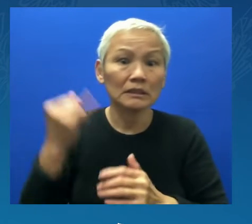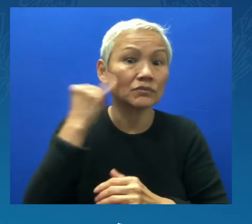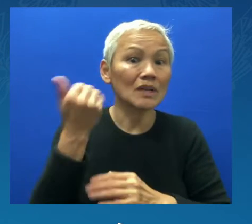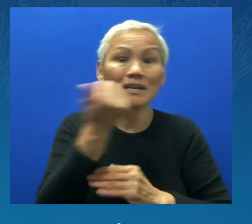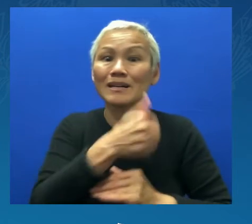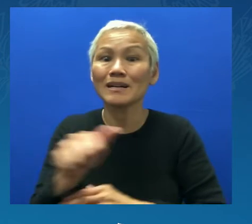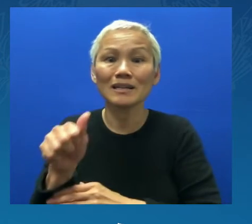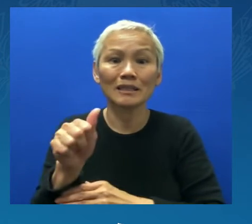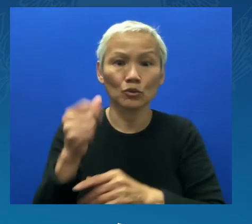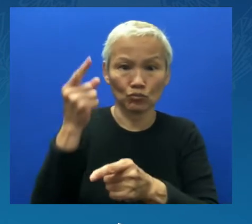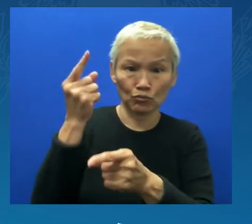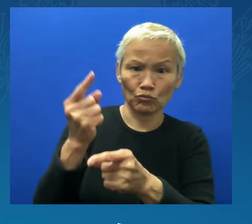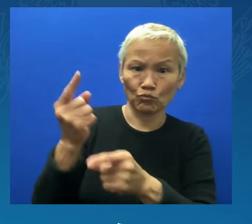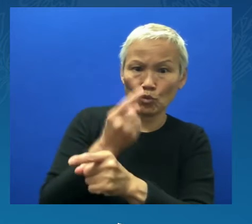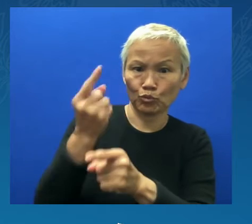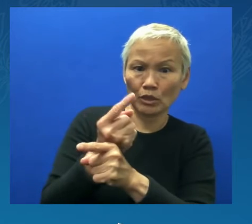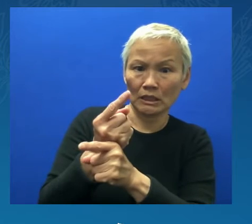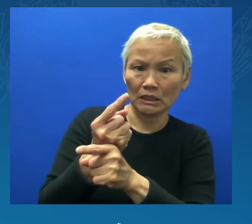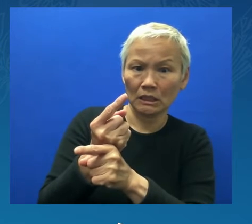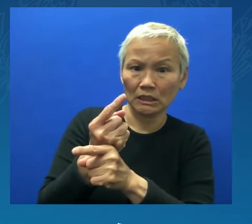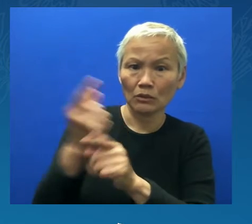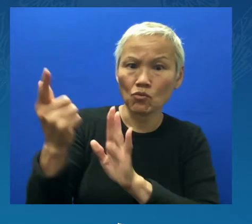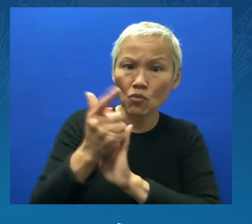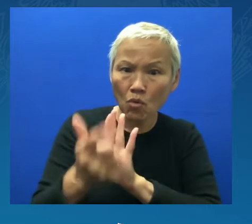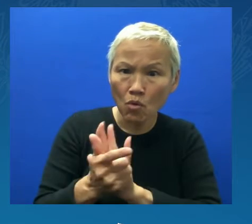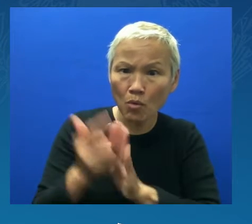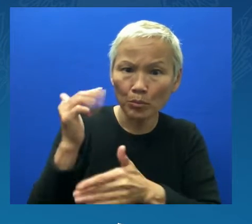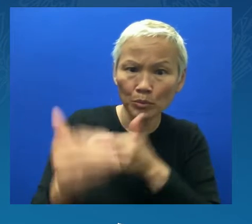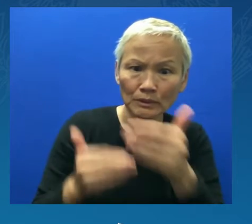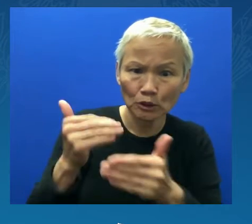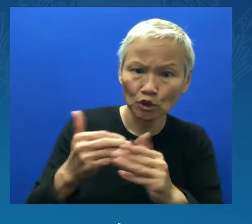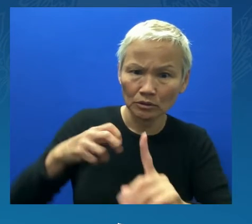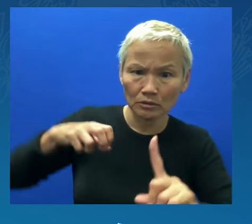There's also a hotline, which I'll get to you and any of the healthcare providers that are here,